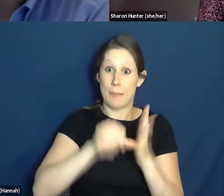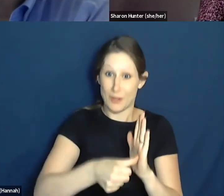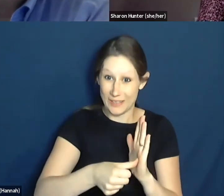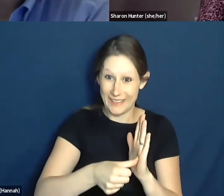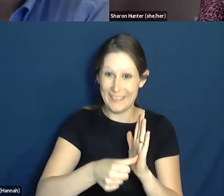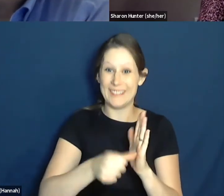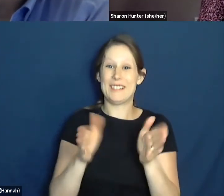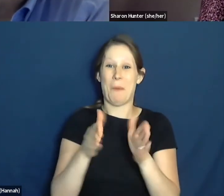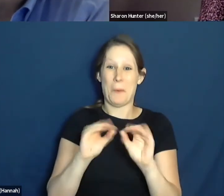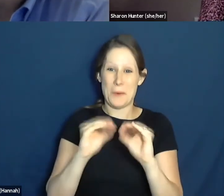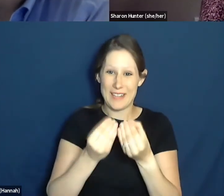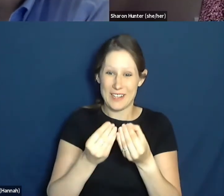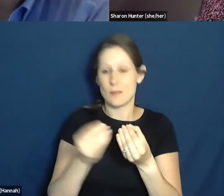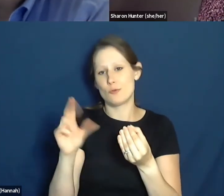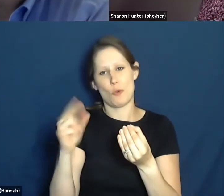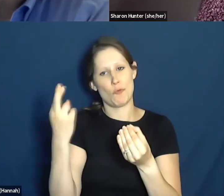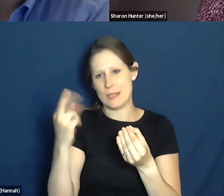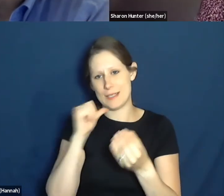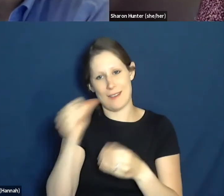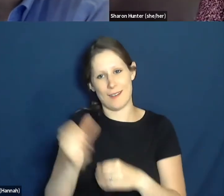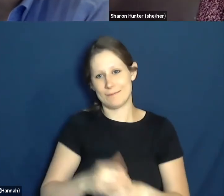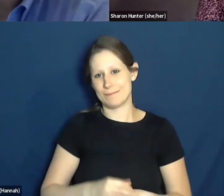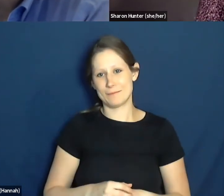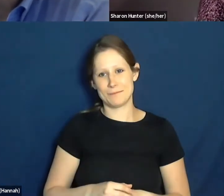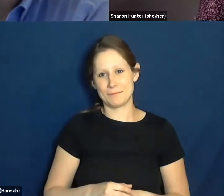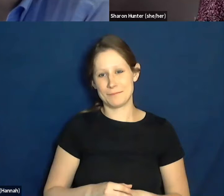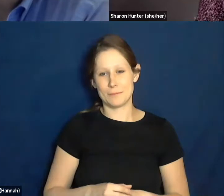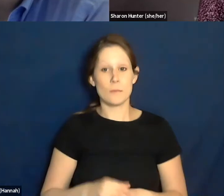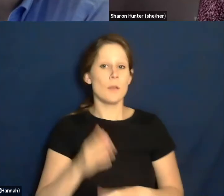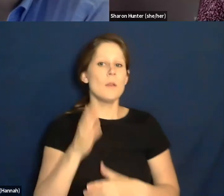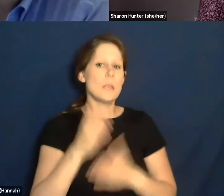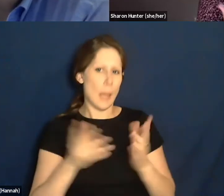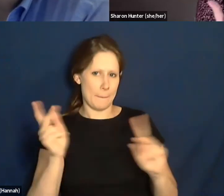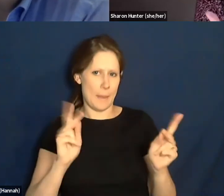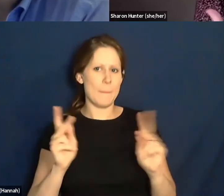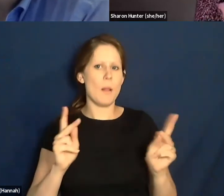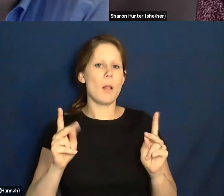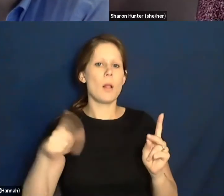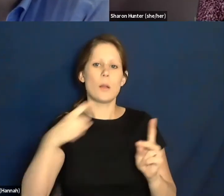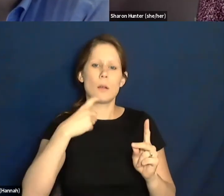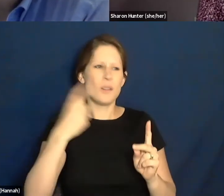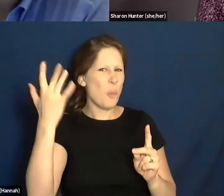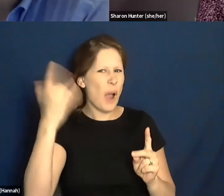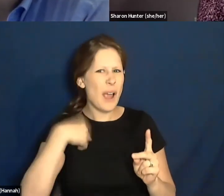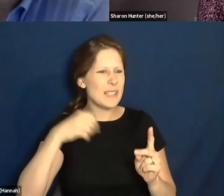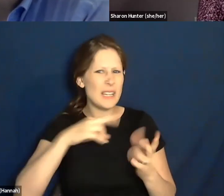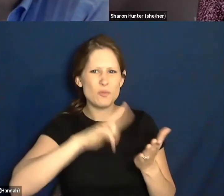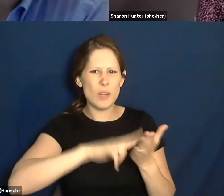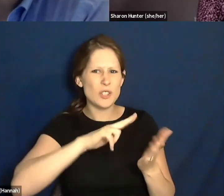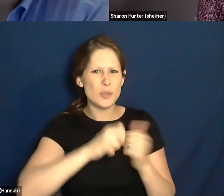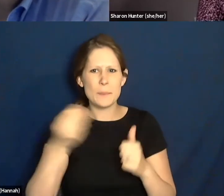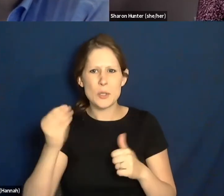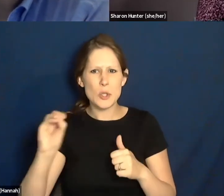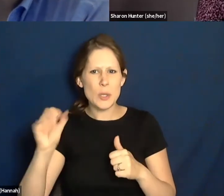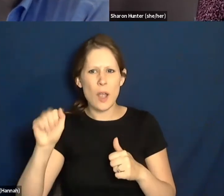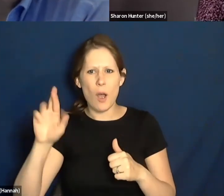For some who might say, why do I need to register with Missouri ArtSafe, what would